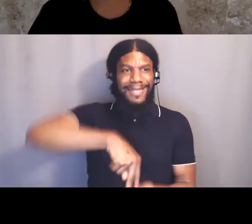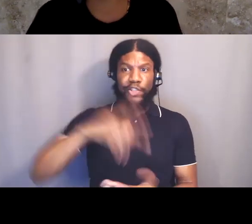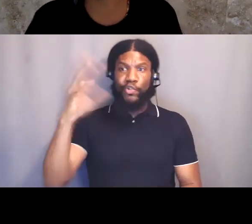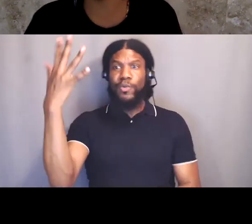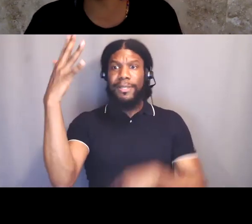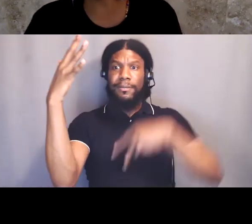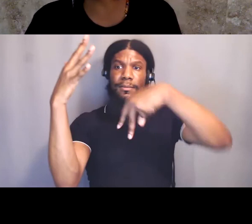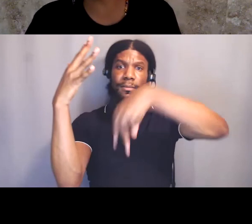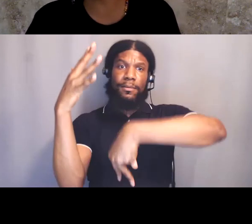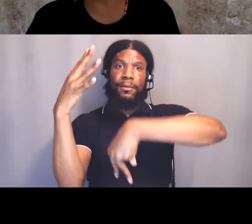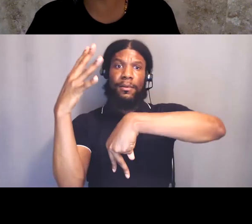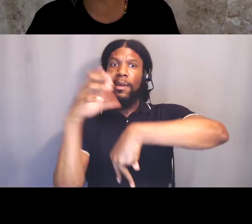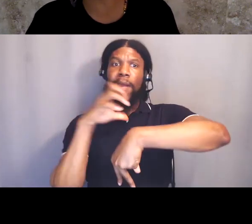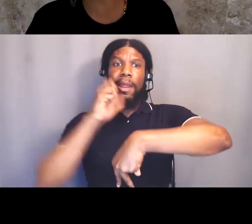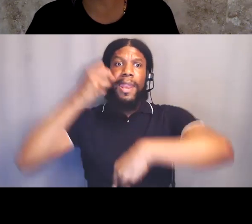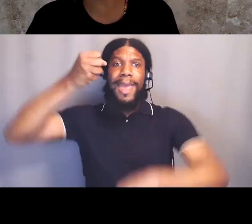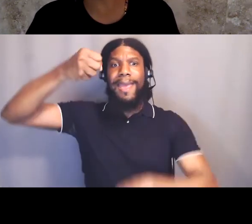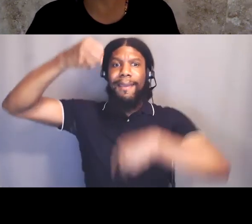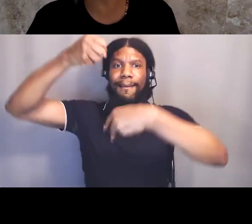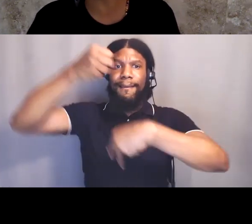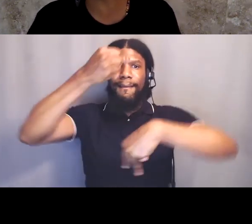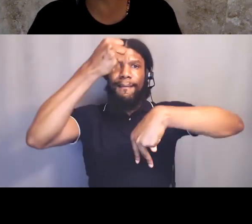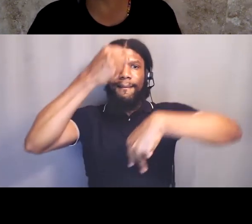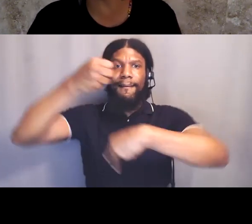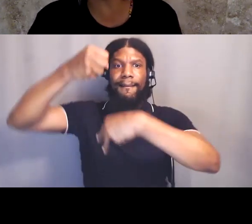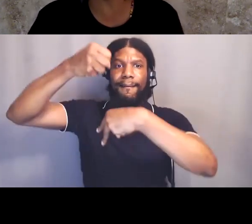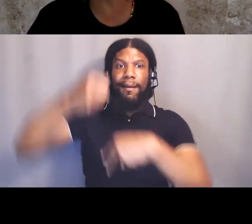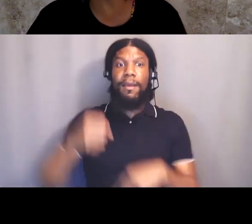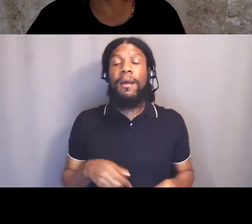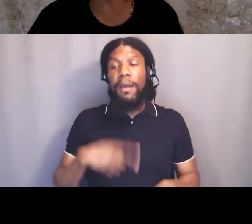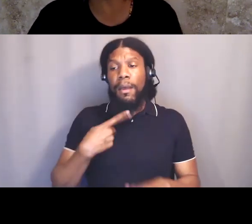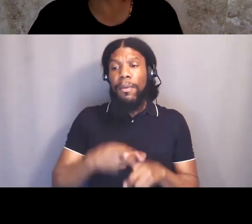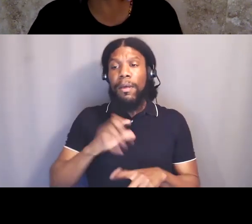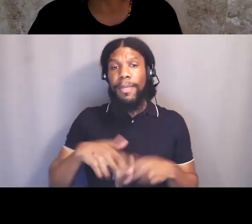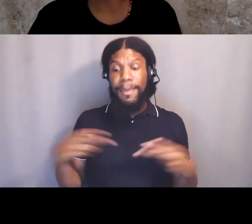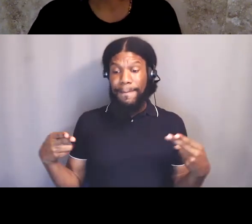The belt that was tied around her neck was not hers or anybody in her household.